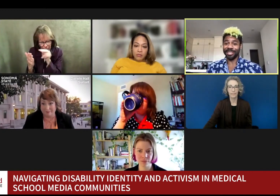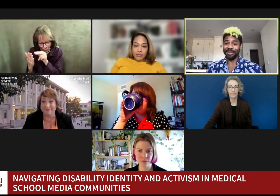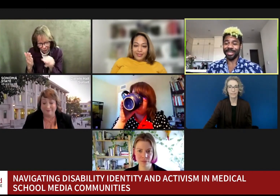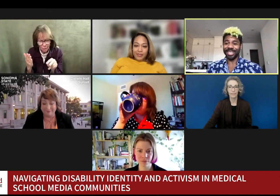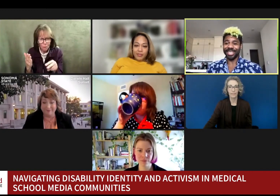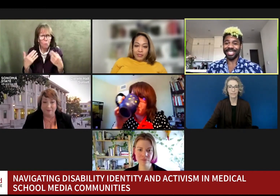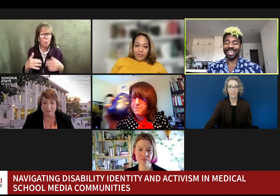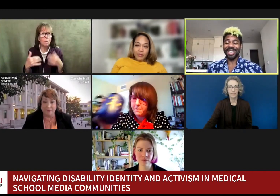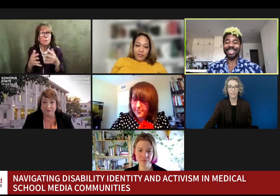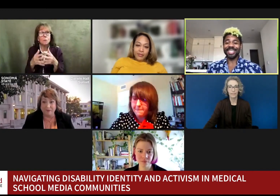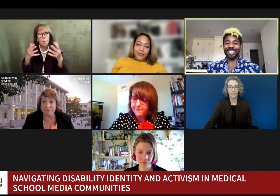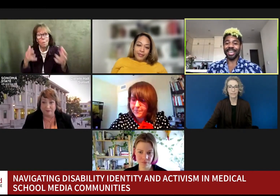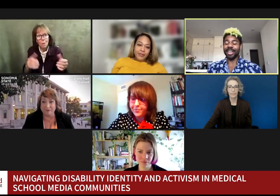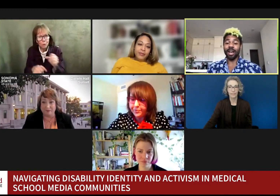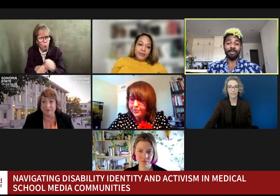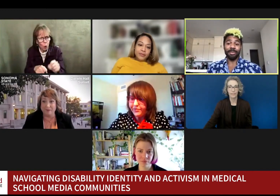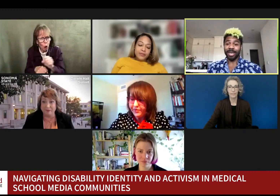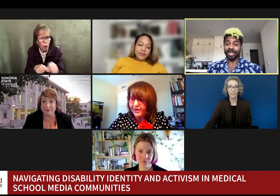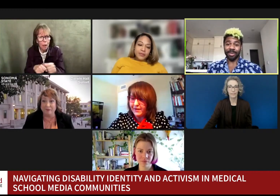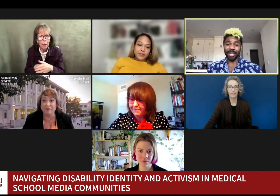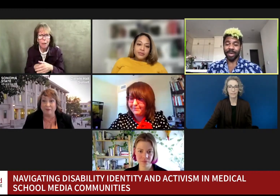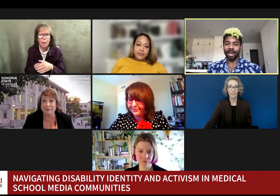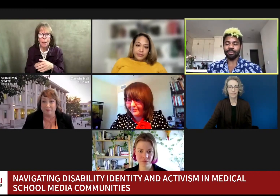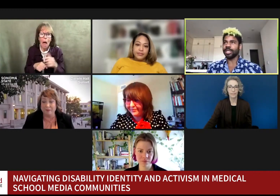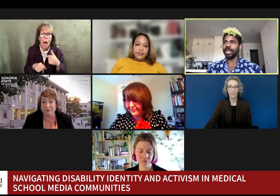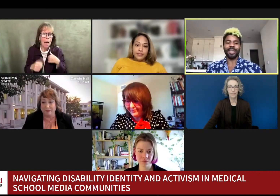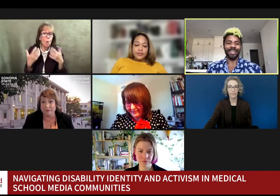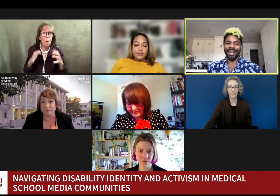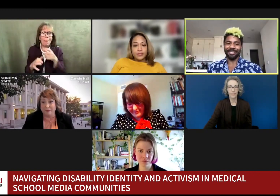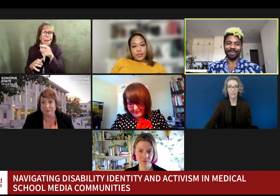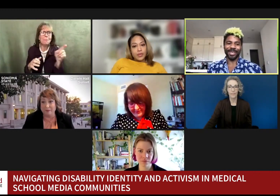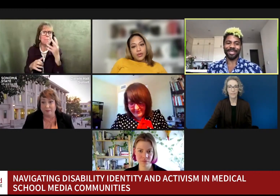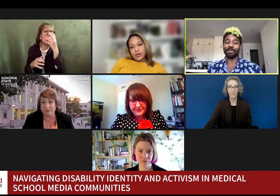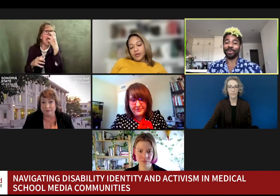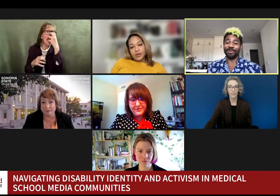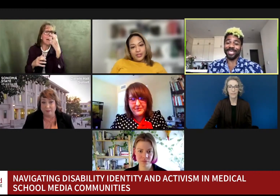be honest to not make somebody mad, which then inevitably would